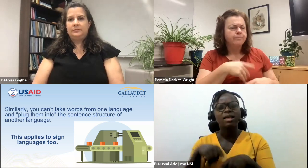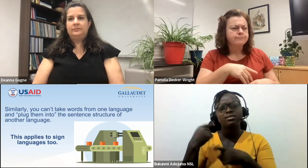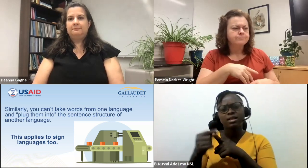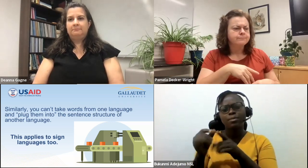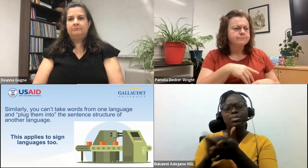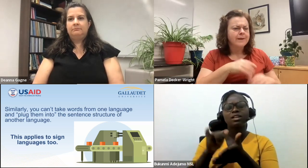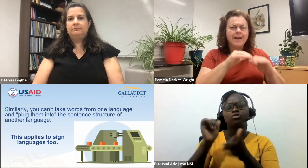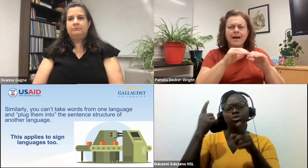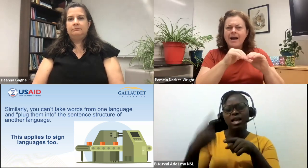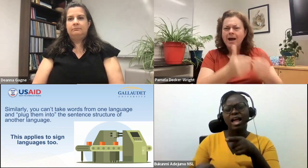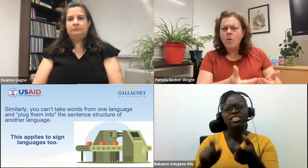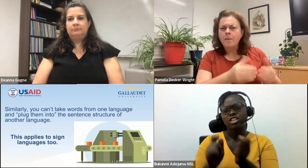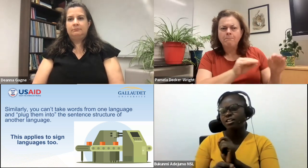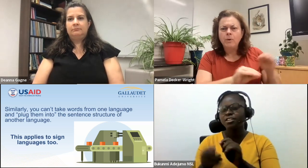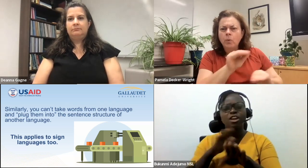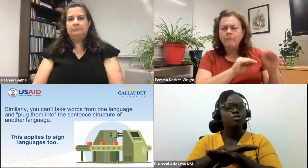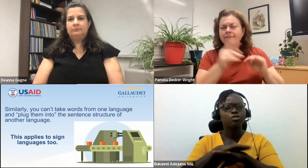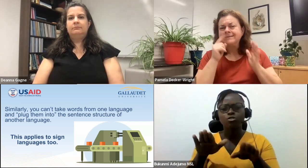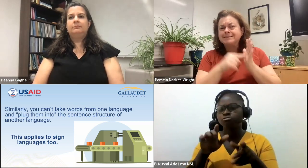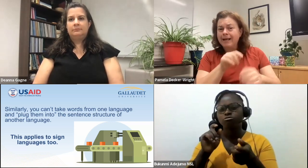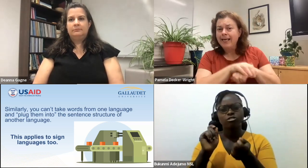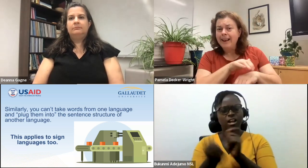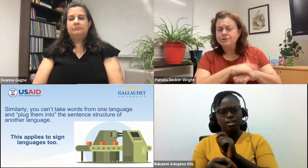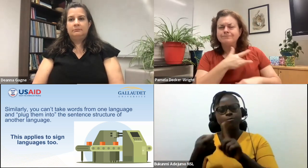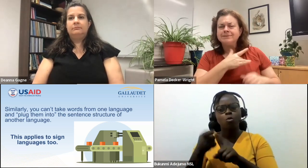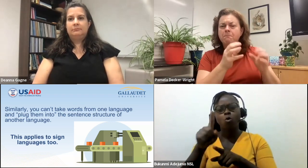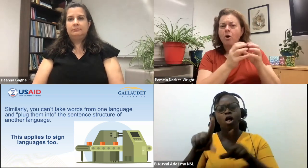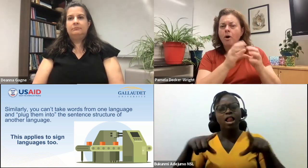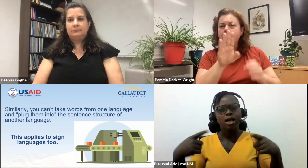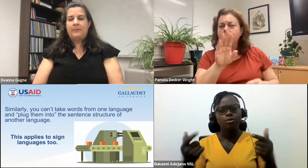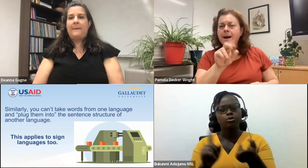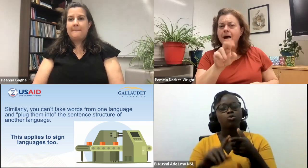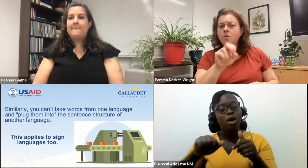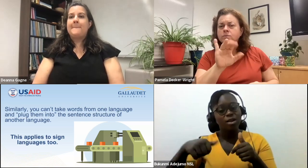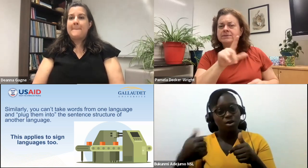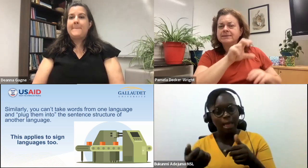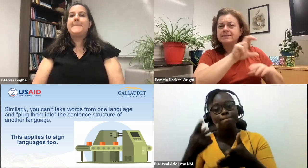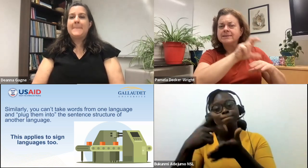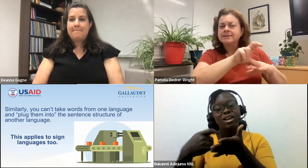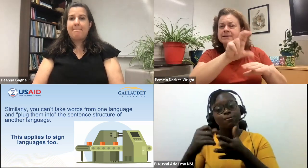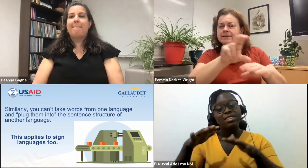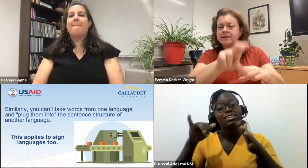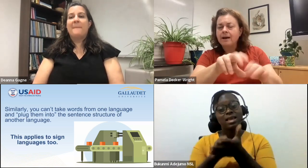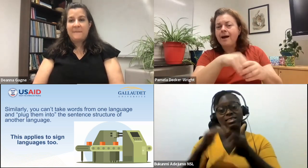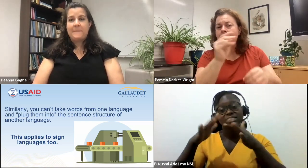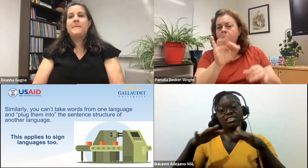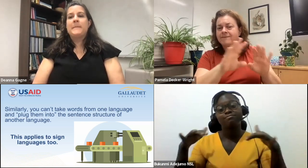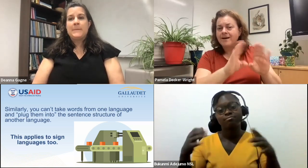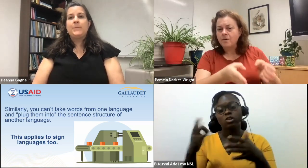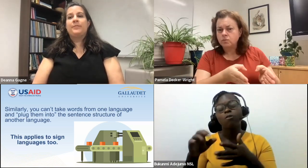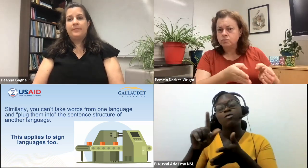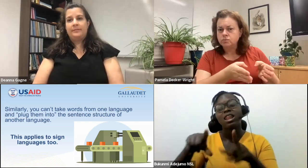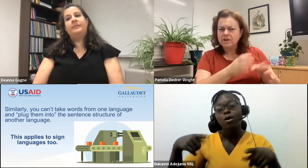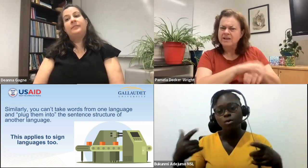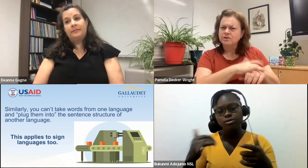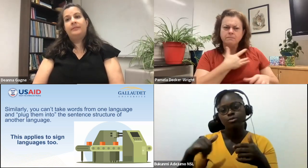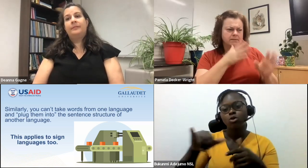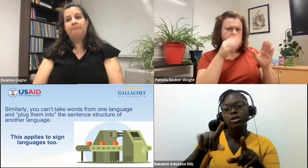certain languages might focus on particular movement. So in English we talk about balls or bouncing.